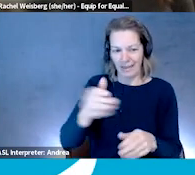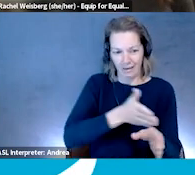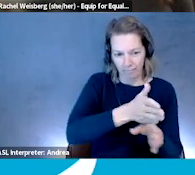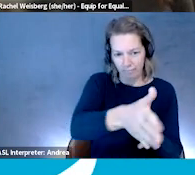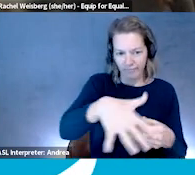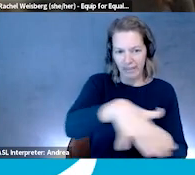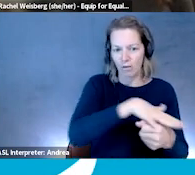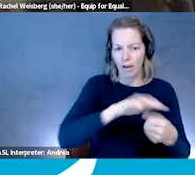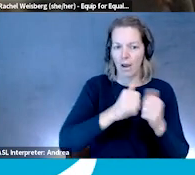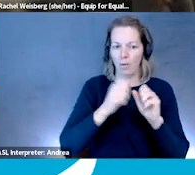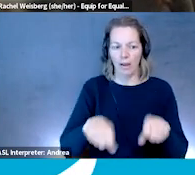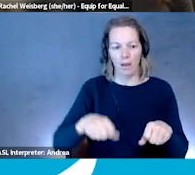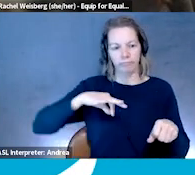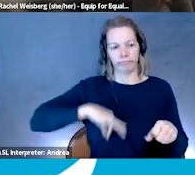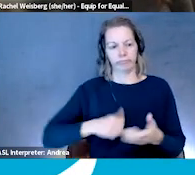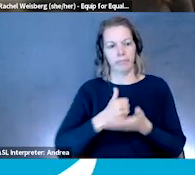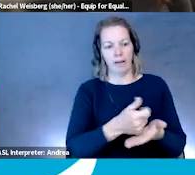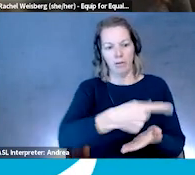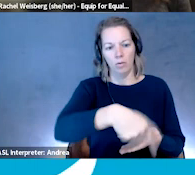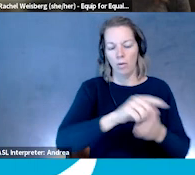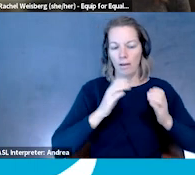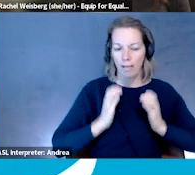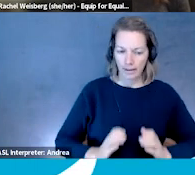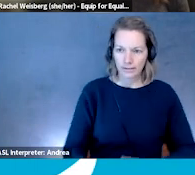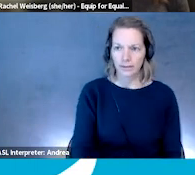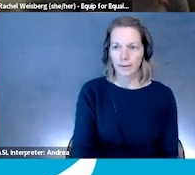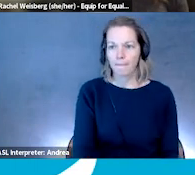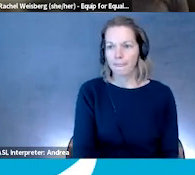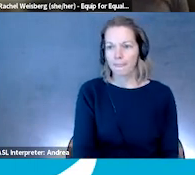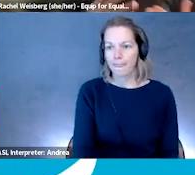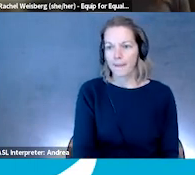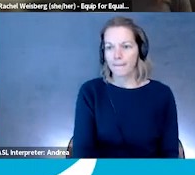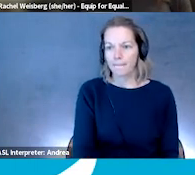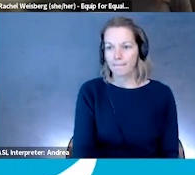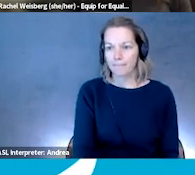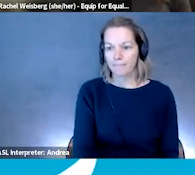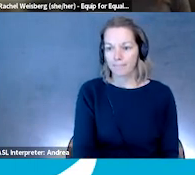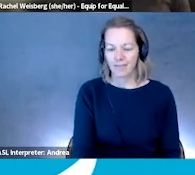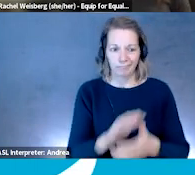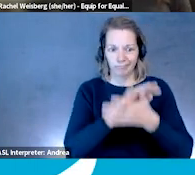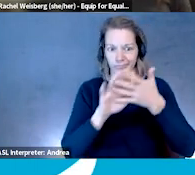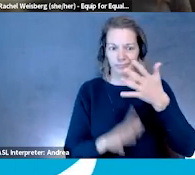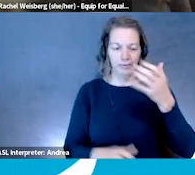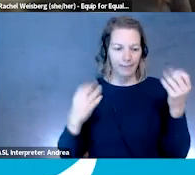PROGRAM. HOW THE CAP PROGRAM CAN HELP YOU IF YOU ARE SOMEONE WHO WORKS IN THE DISABILITY FIELD AND